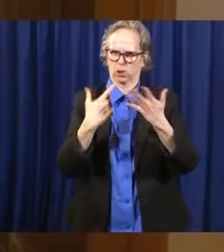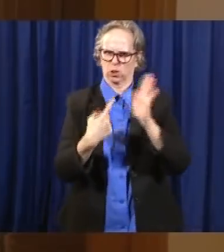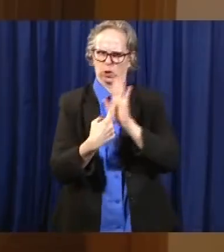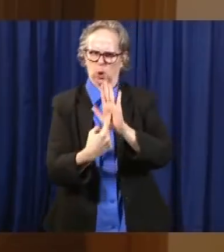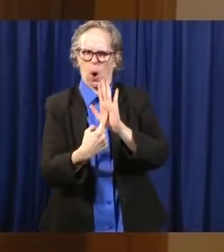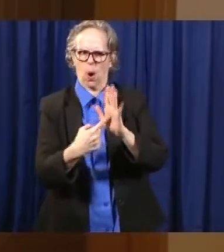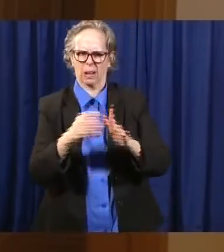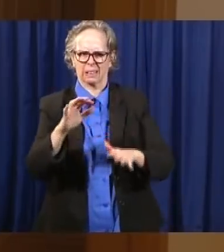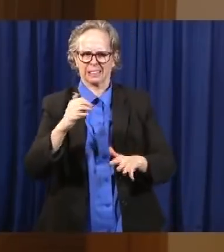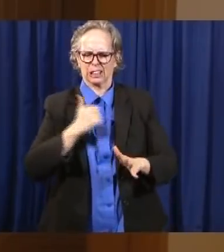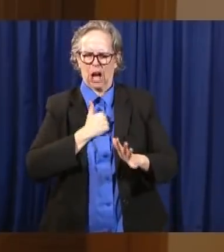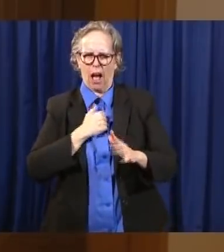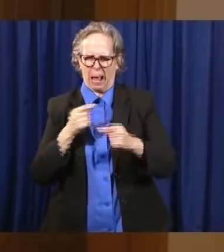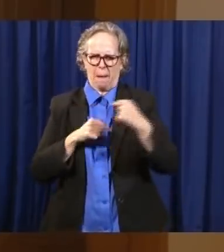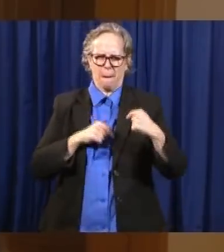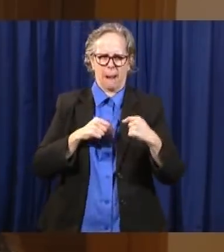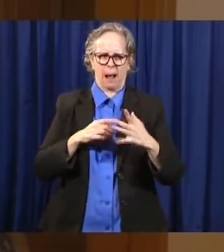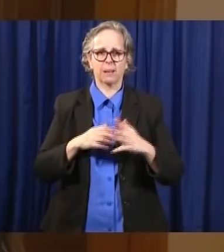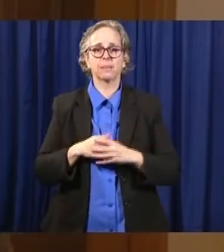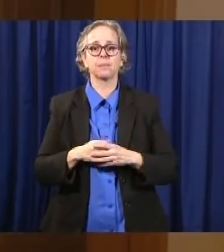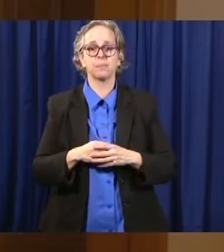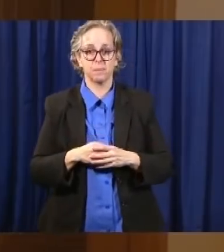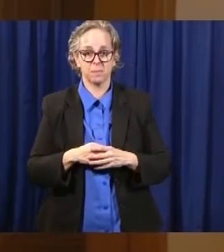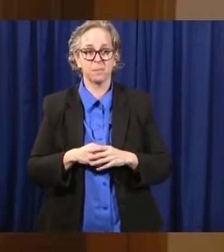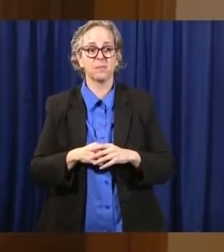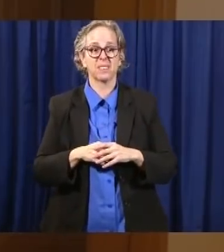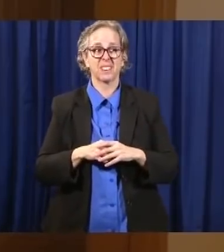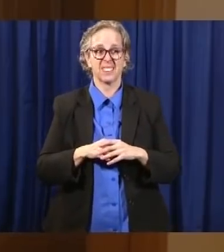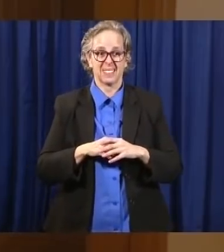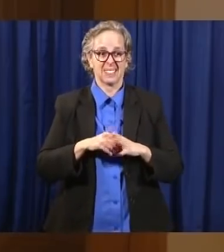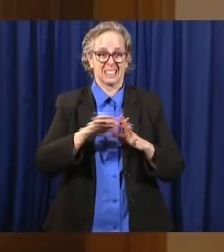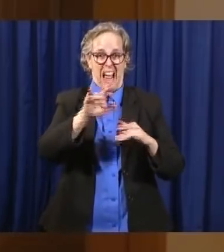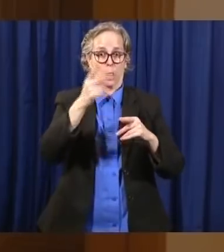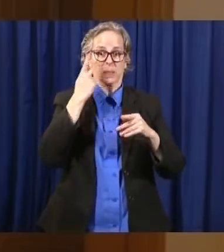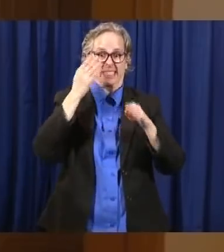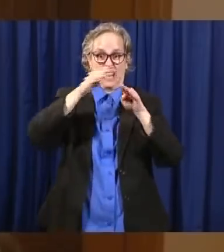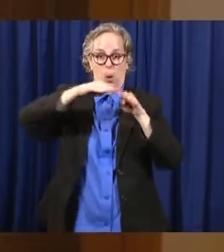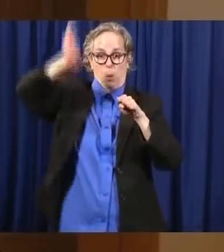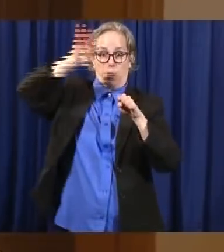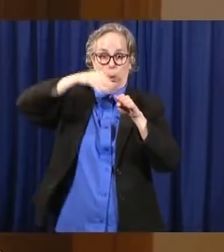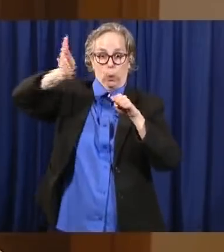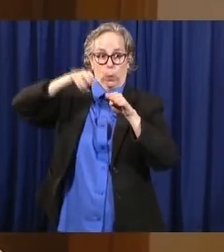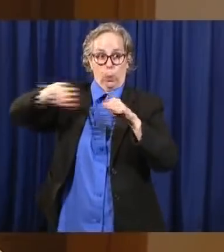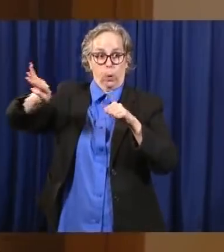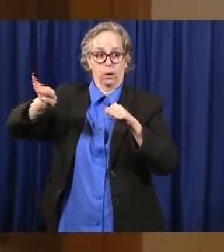THE GAS , AND WE ARE NO LONGER THAT CATEGORY 3 HURRICANE HE CAN PICK UP WHEN YOU BECOME A